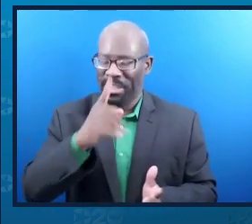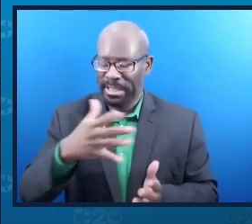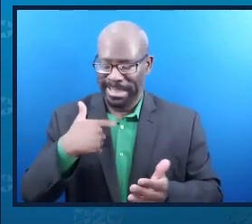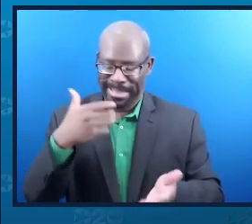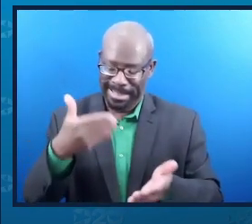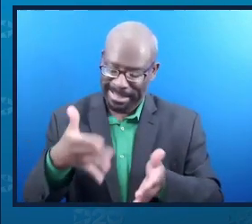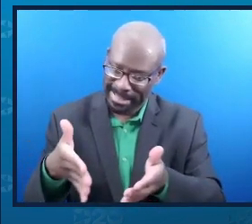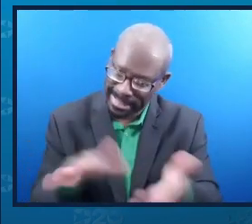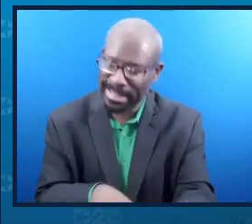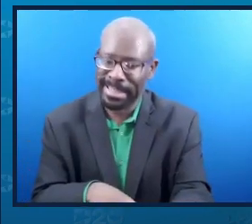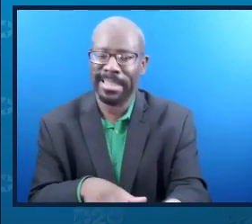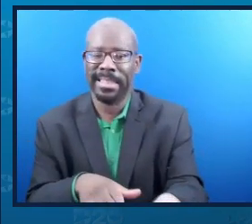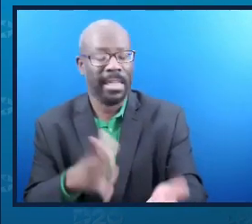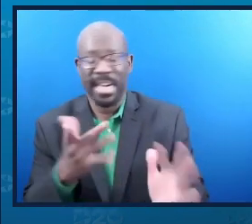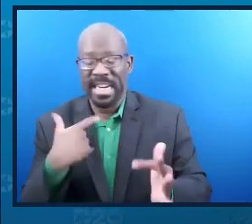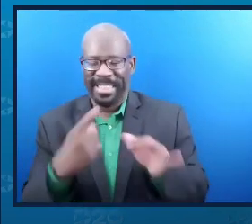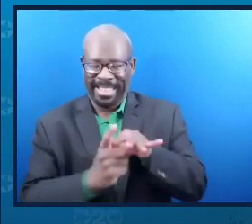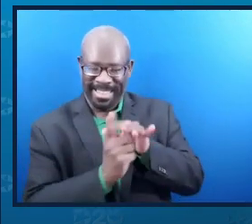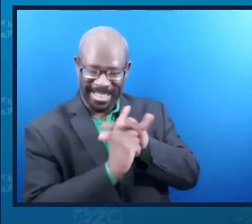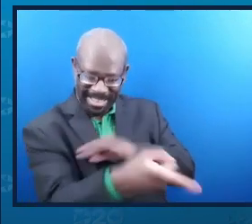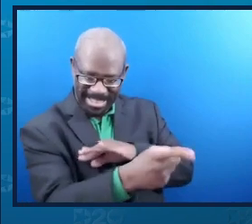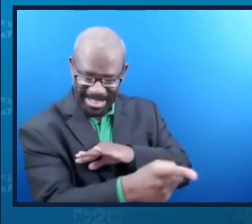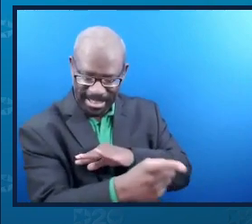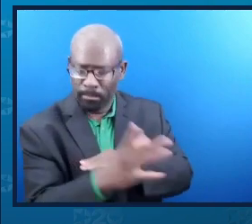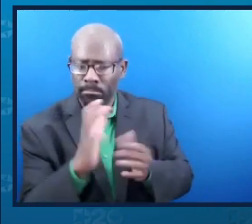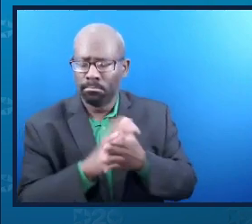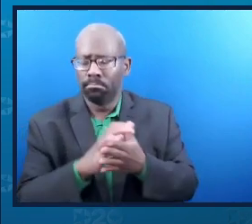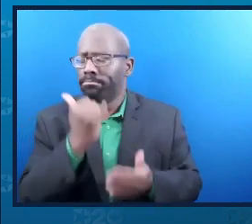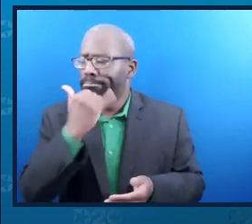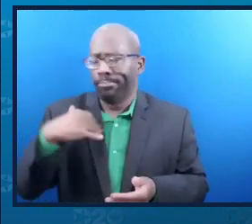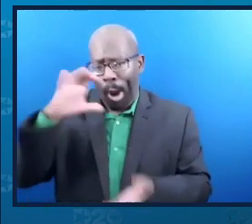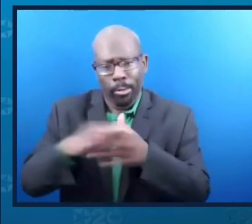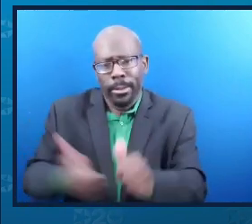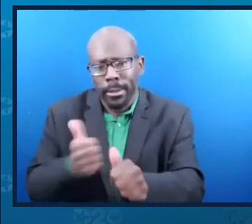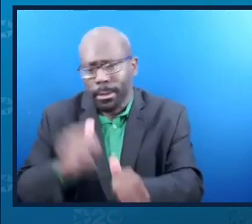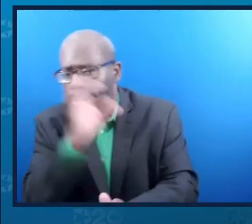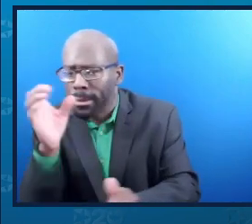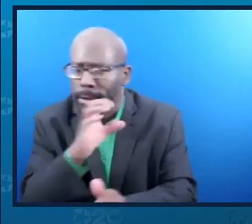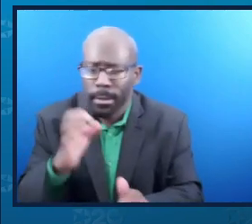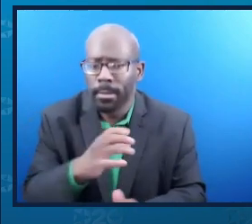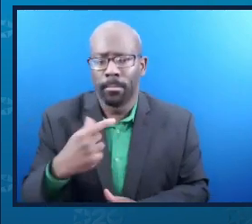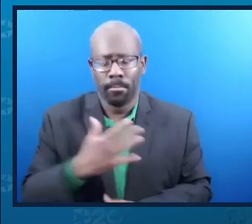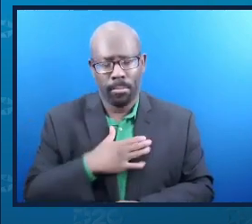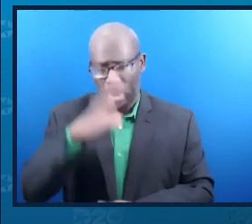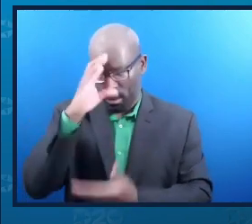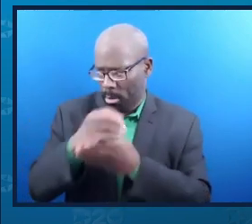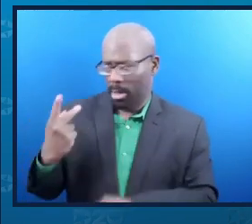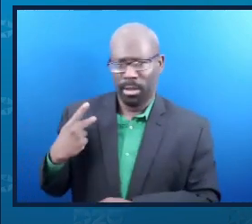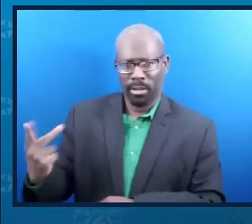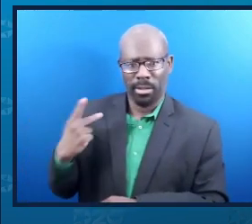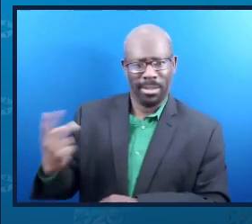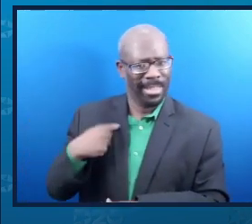ESCAPED BUT HE TRACKED US DOWN. BACK THEN, THERE WAS LIMITED HEALTH AVAILABLE, NO NATIONAL